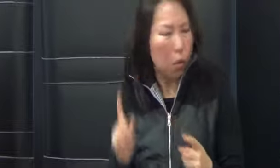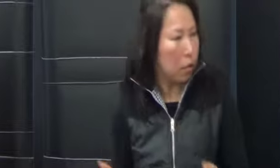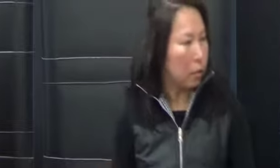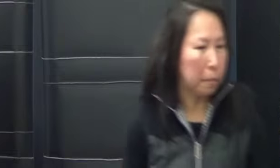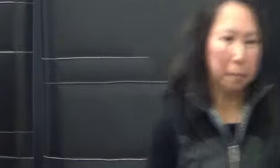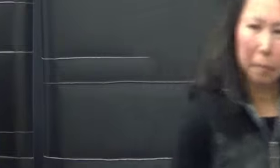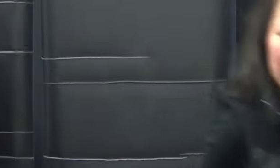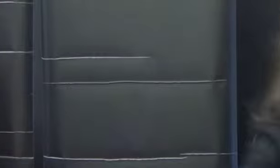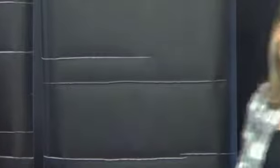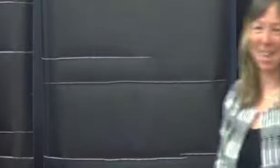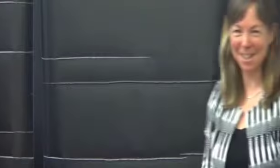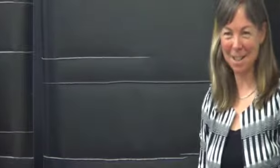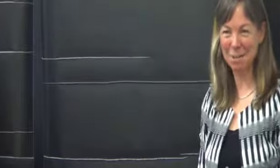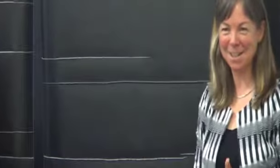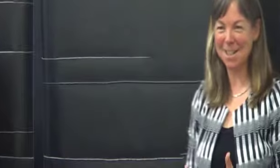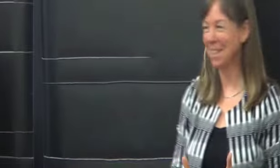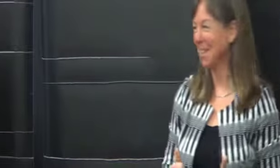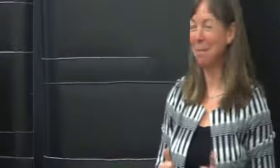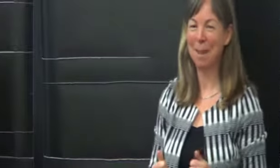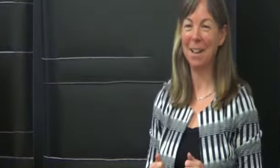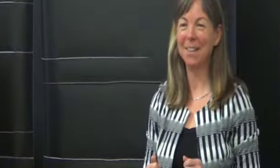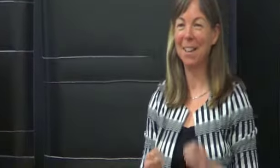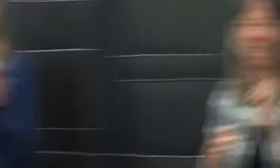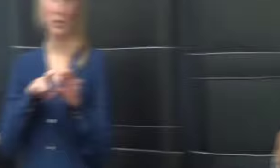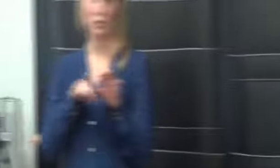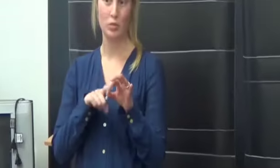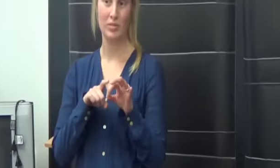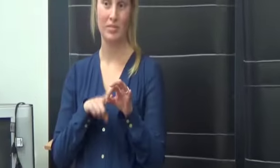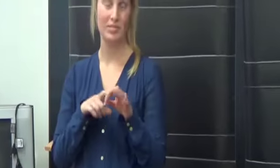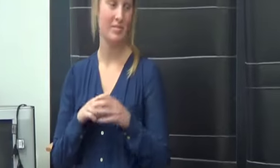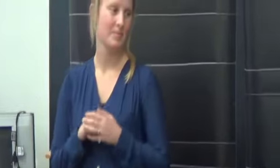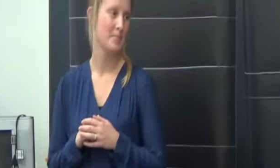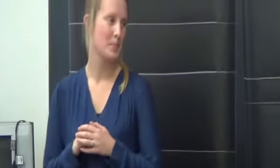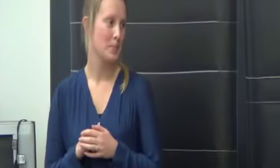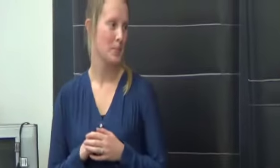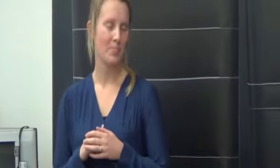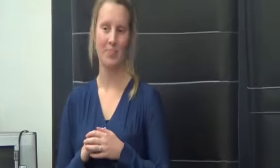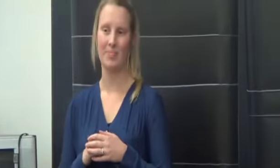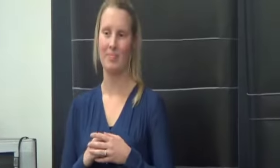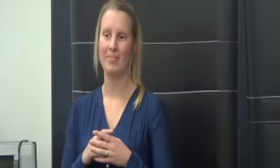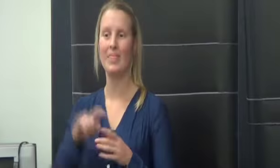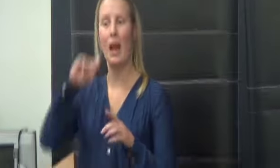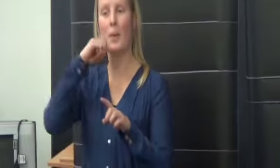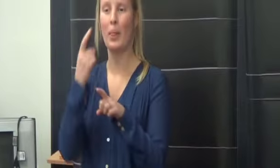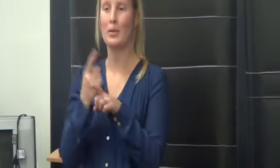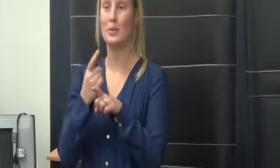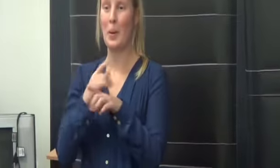Meredith: that is a fantastic question Paola and it's the second next point that I was going to raise.